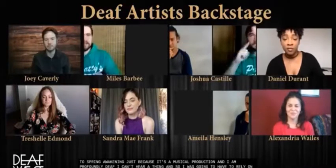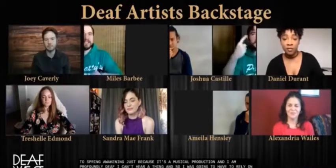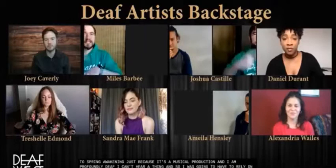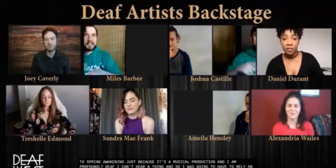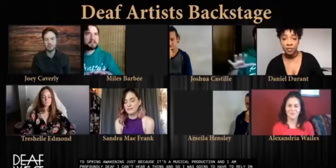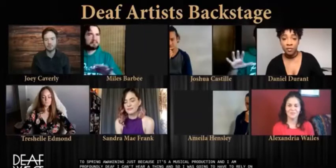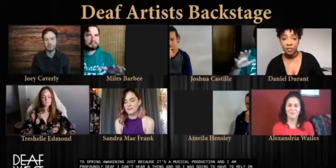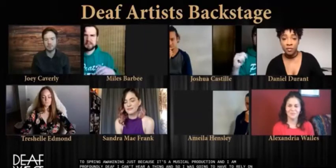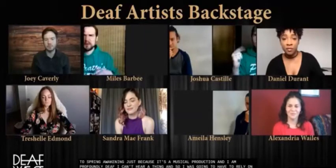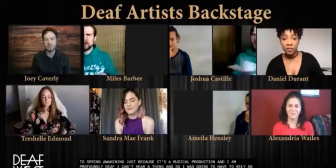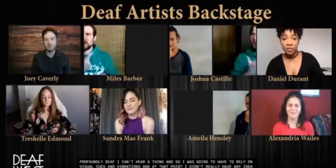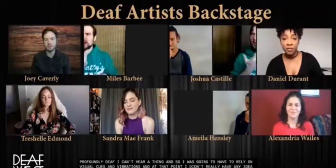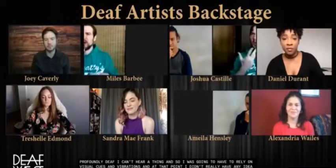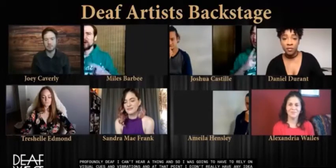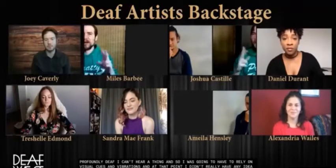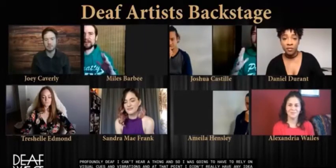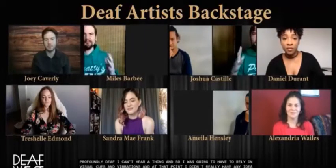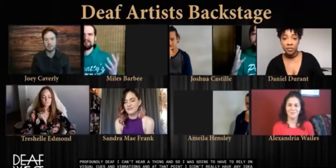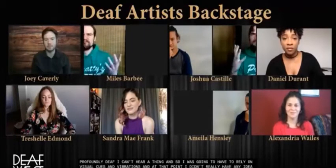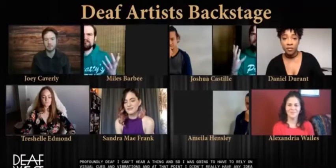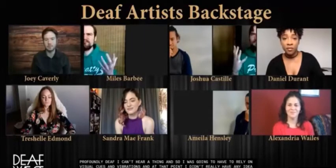And then I got to meet the crew and my fellow actors.